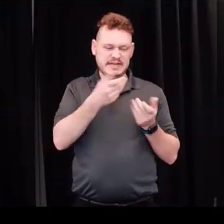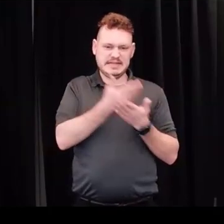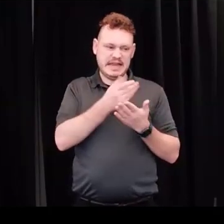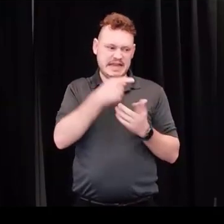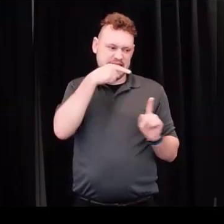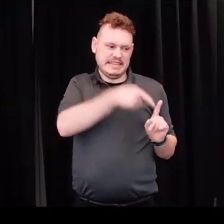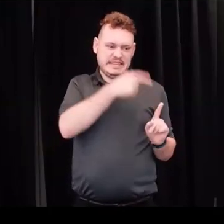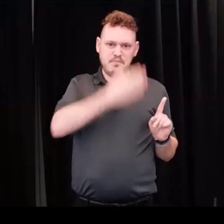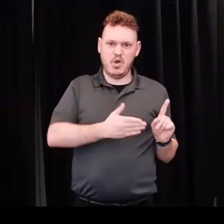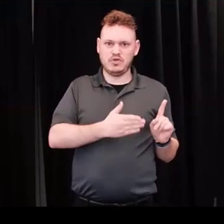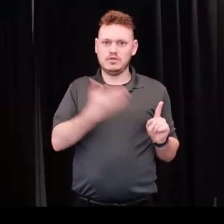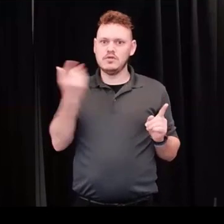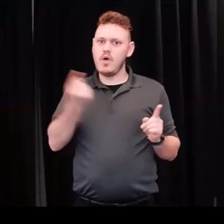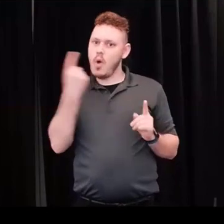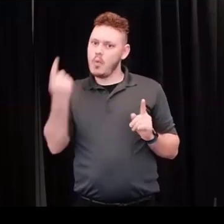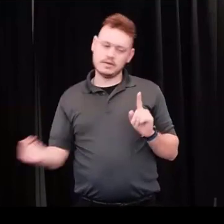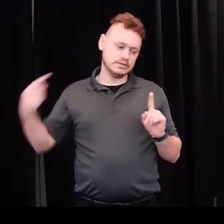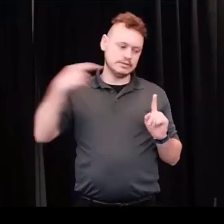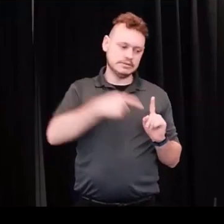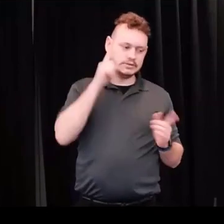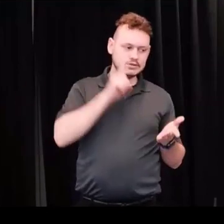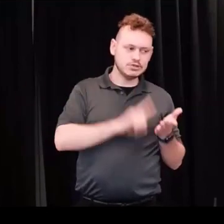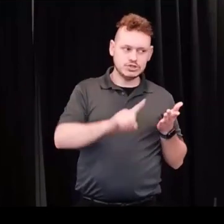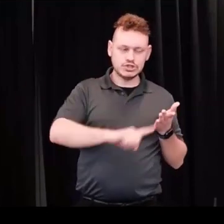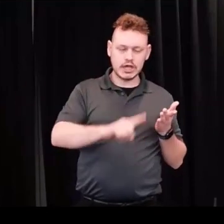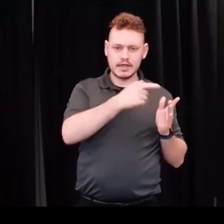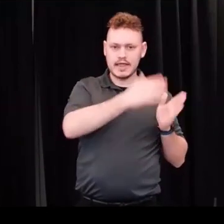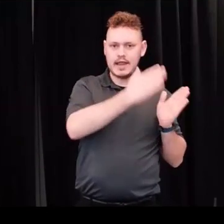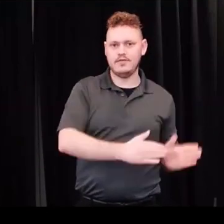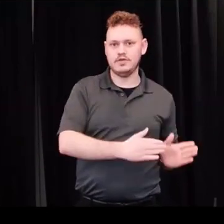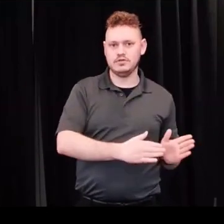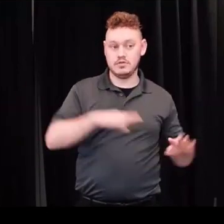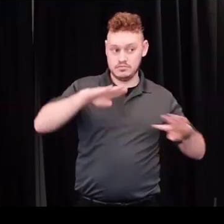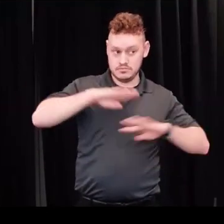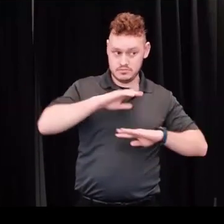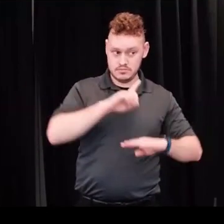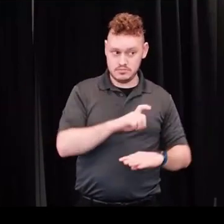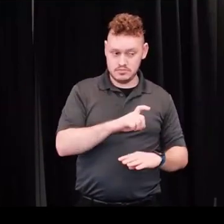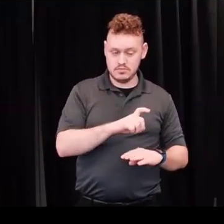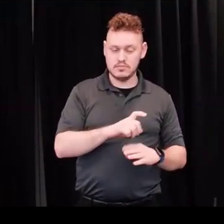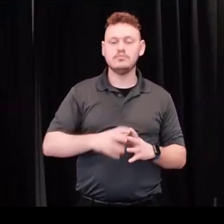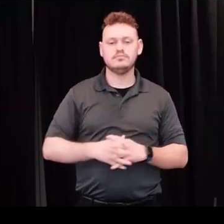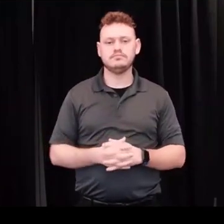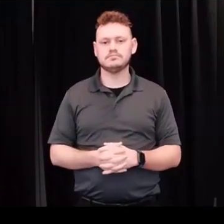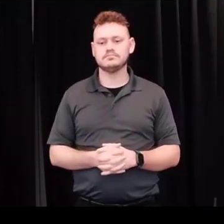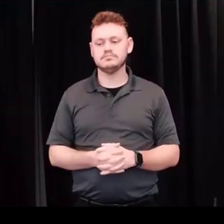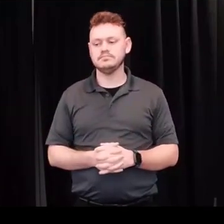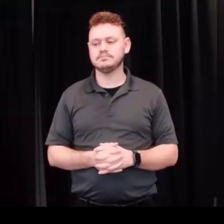always be coming back to that Touchstone of checking in with that individual.